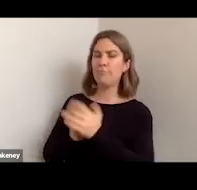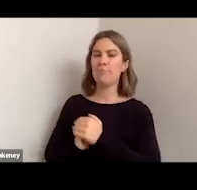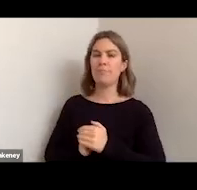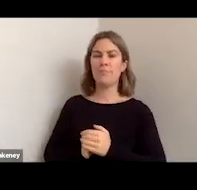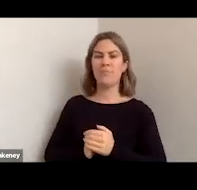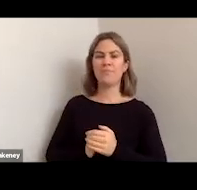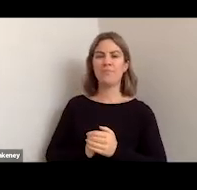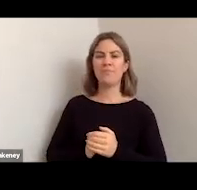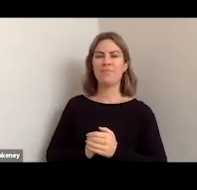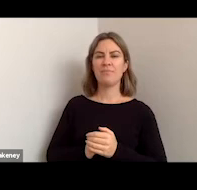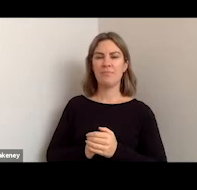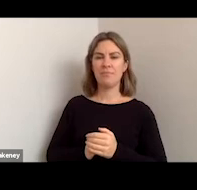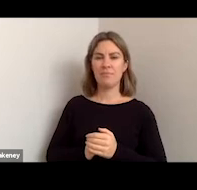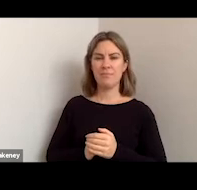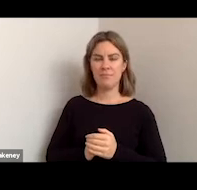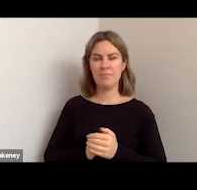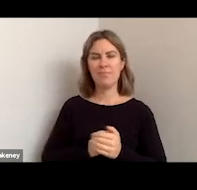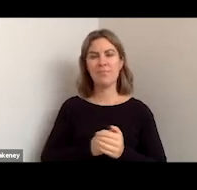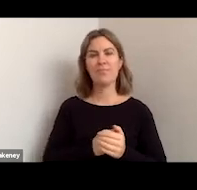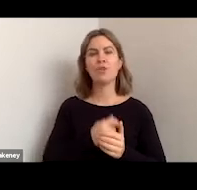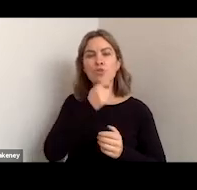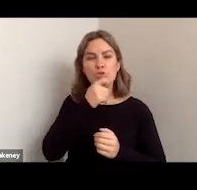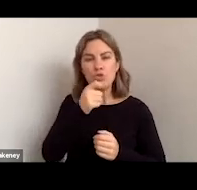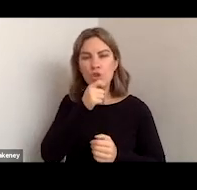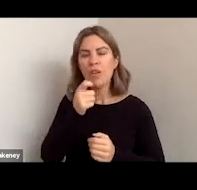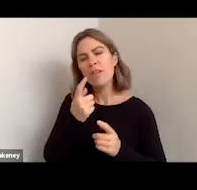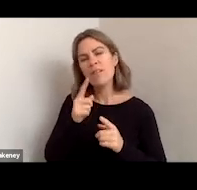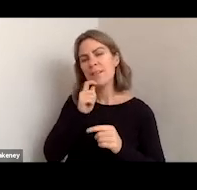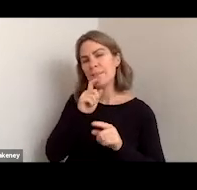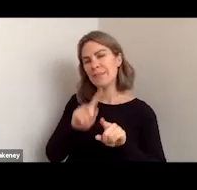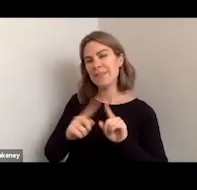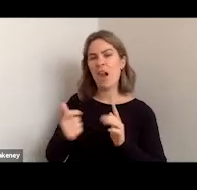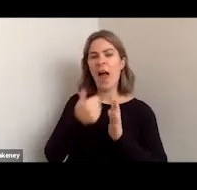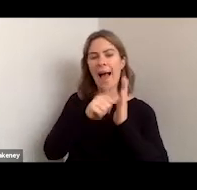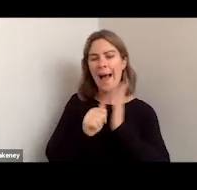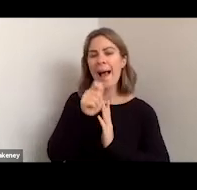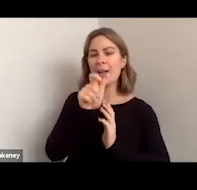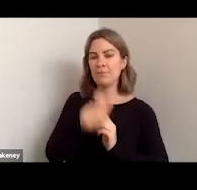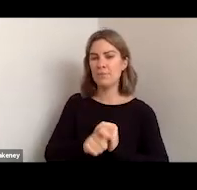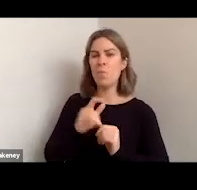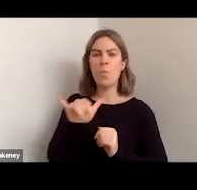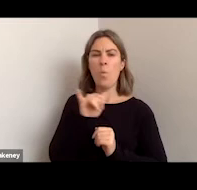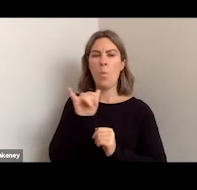The exception with journalists are entertainment journalists and arts journalists because many of them are